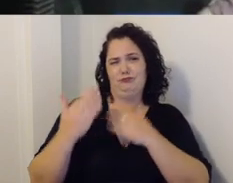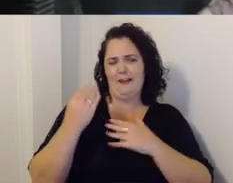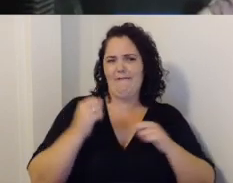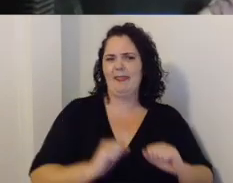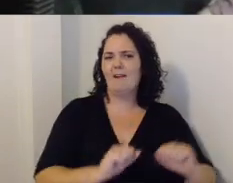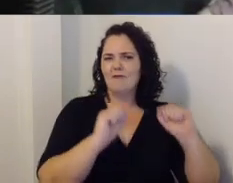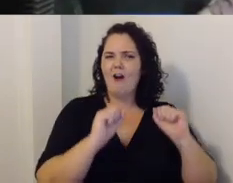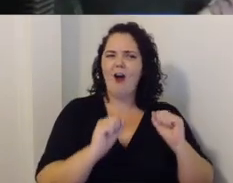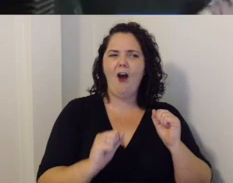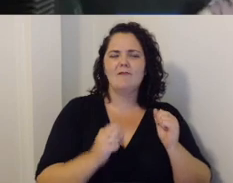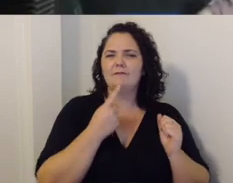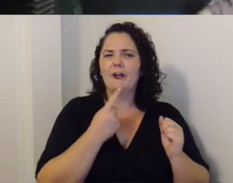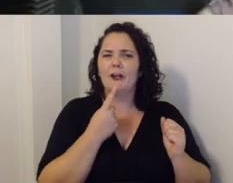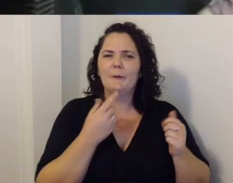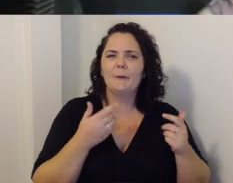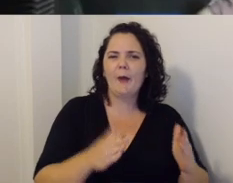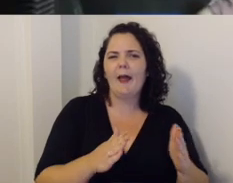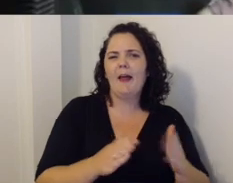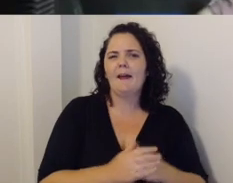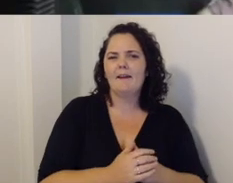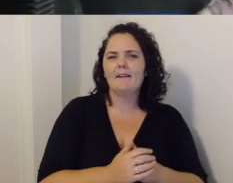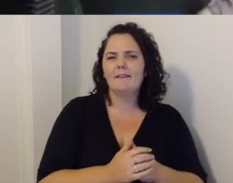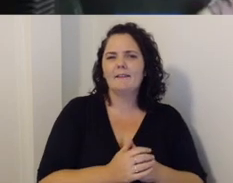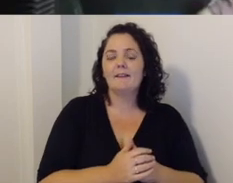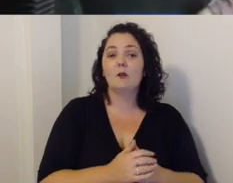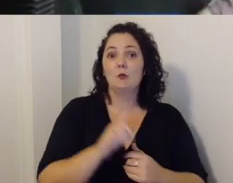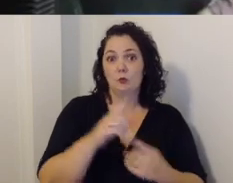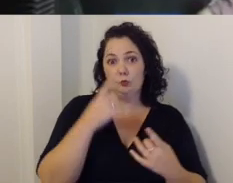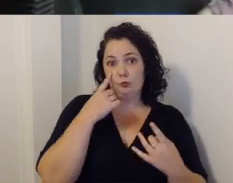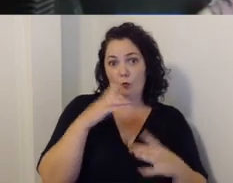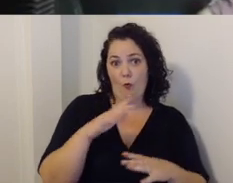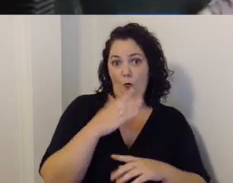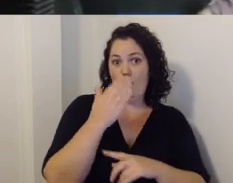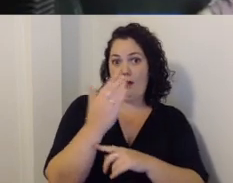the artists that are represented in the European Masterpieces show would have come up against